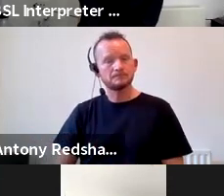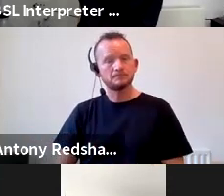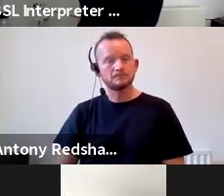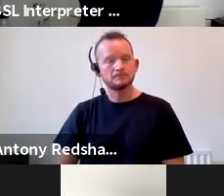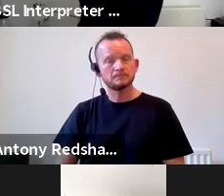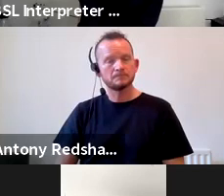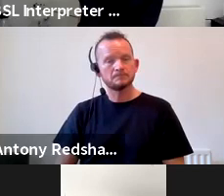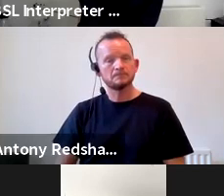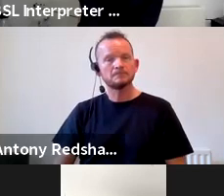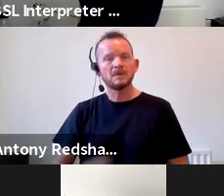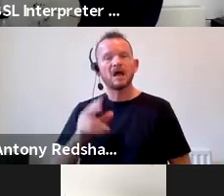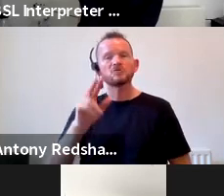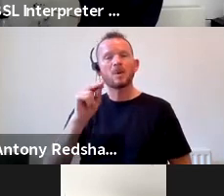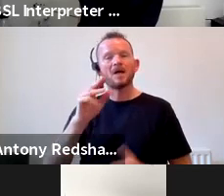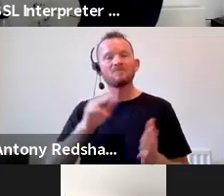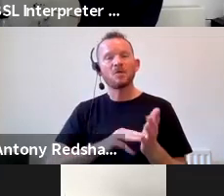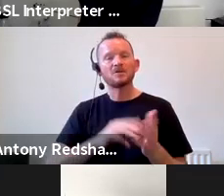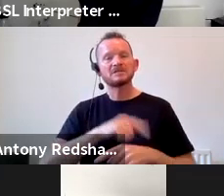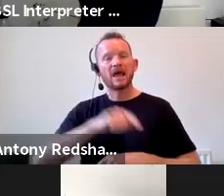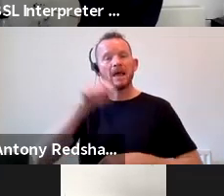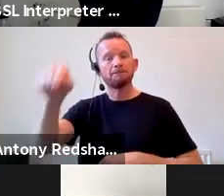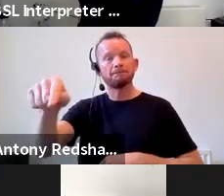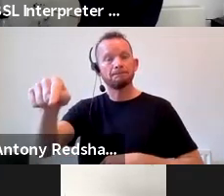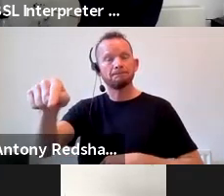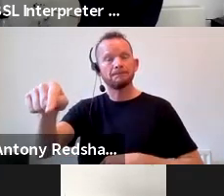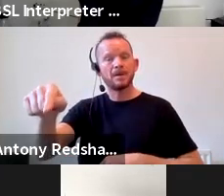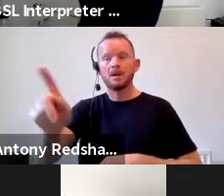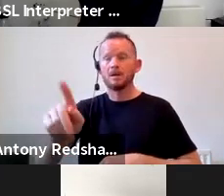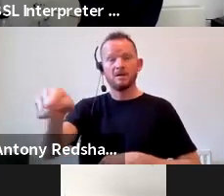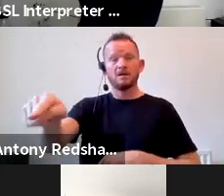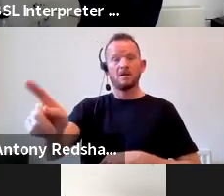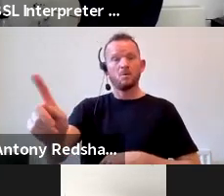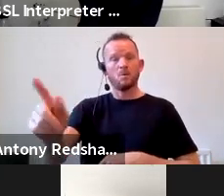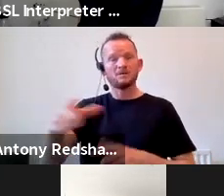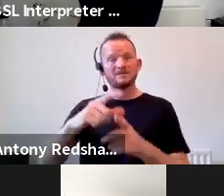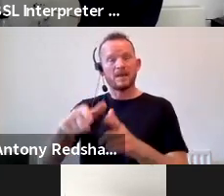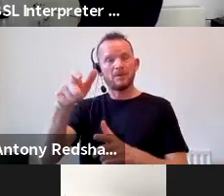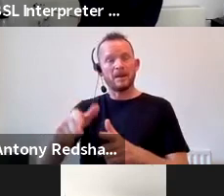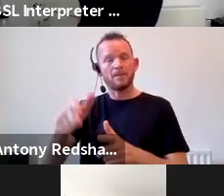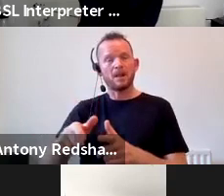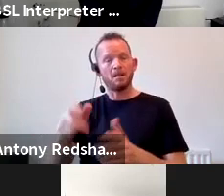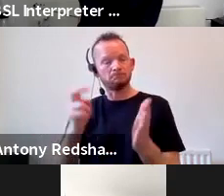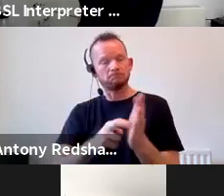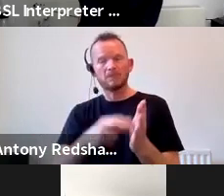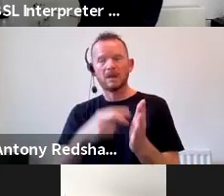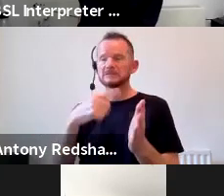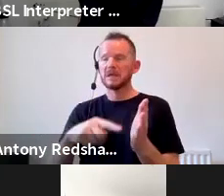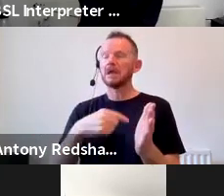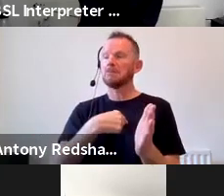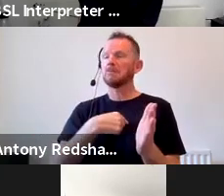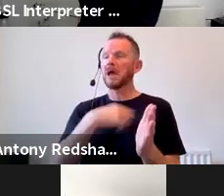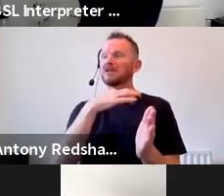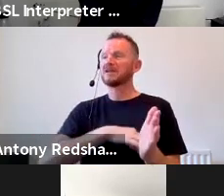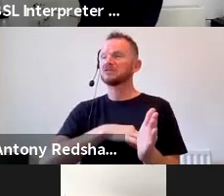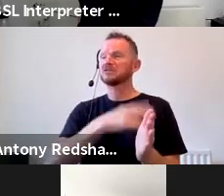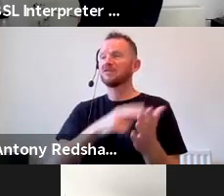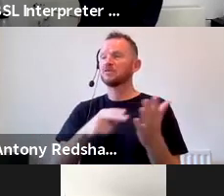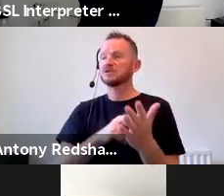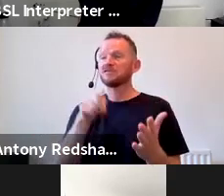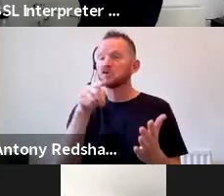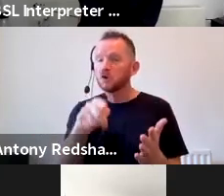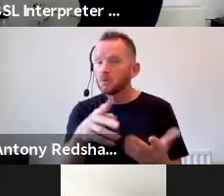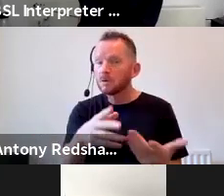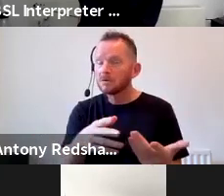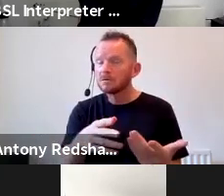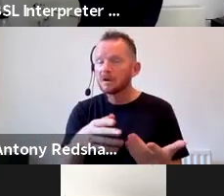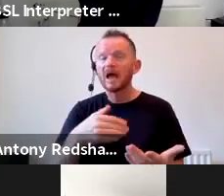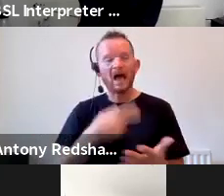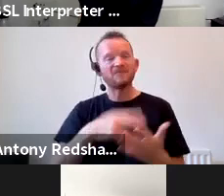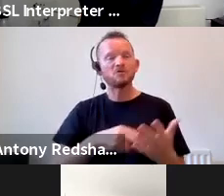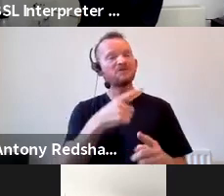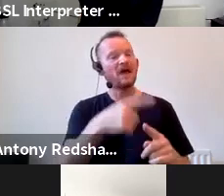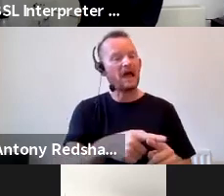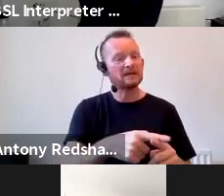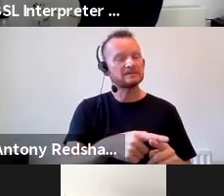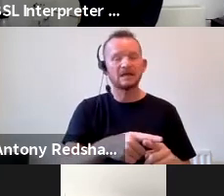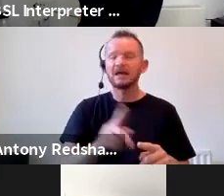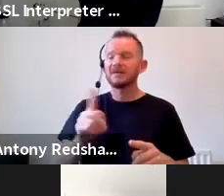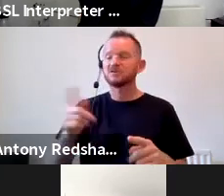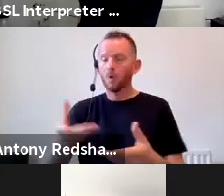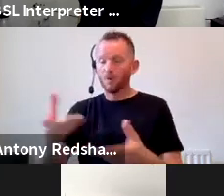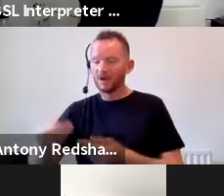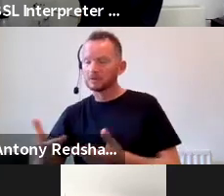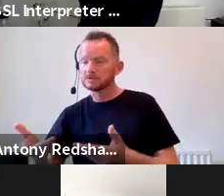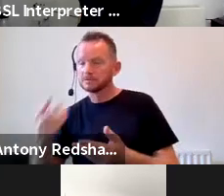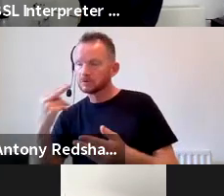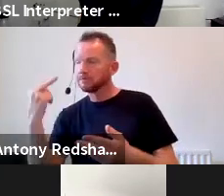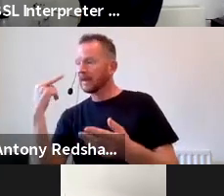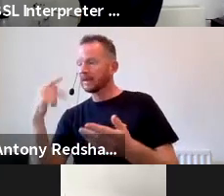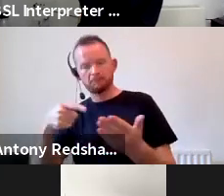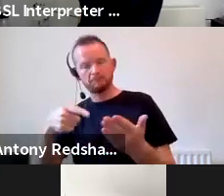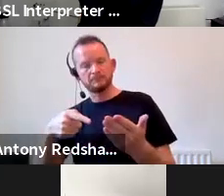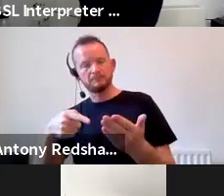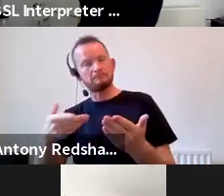And in 12, months, months time. What will disabled people. Note, and say as an advantage of having voted fear, you know, I voted for x and this is what we thought.